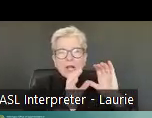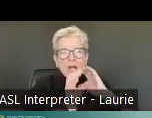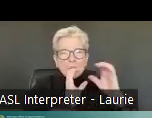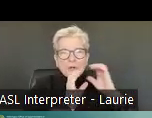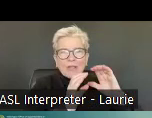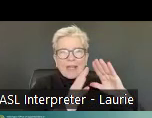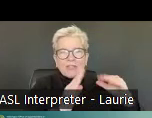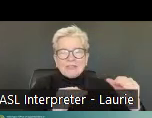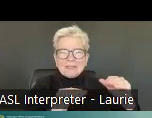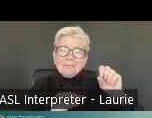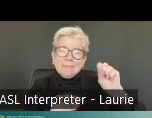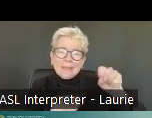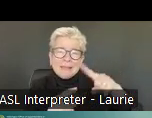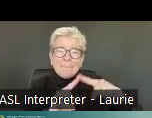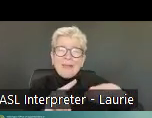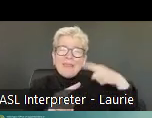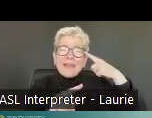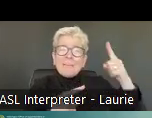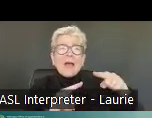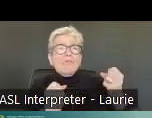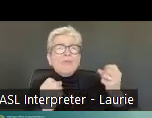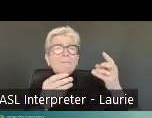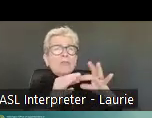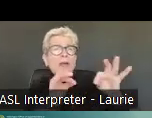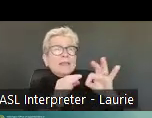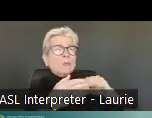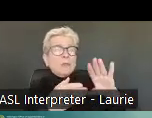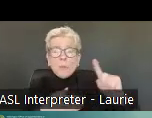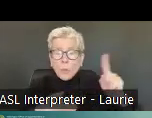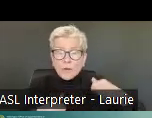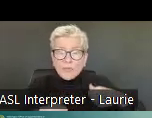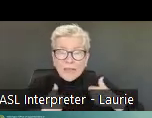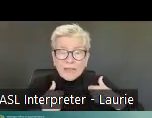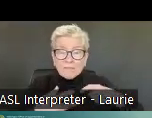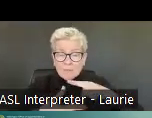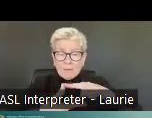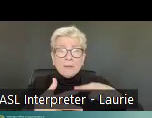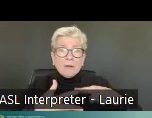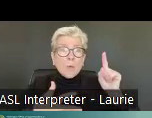where your multilingual students - where they live, where their families congregate,